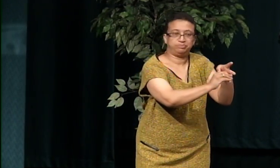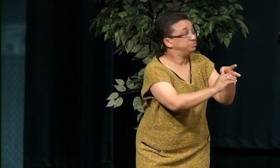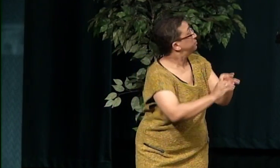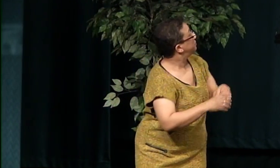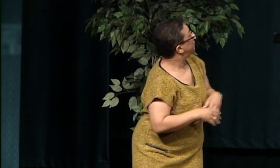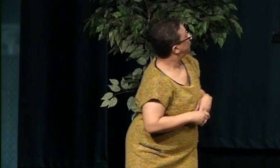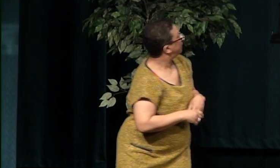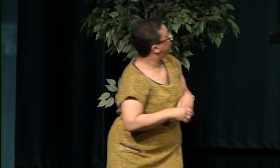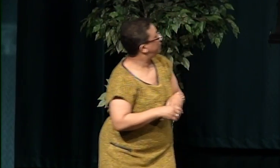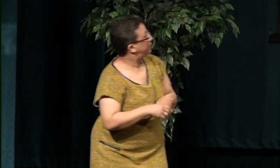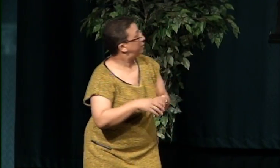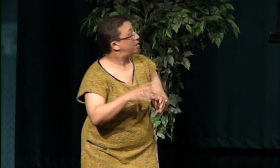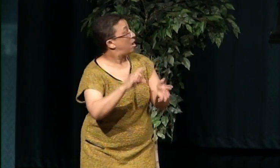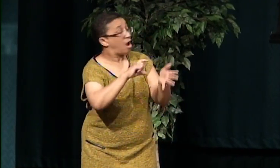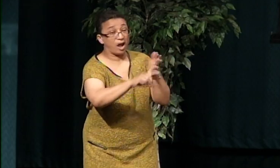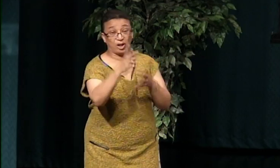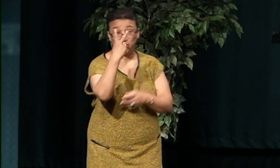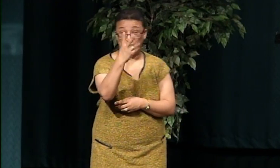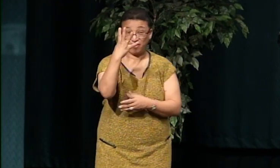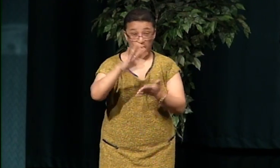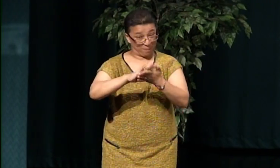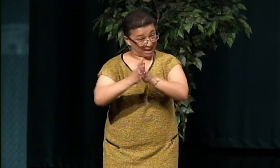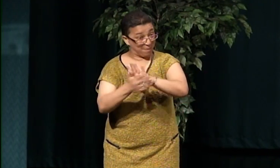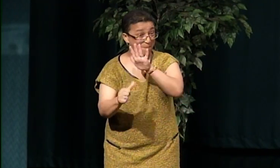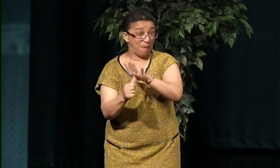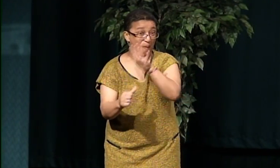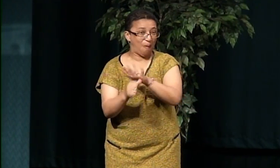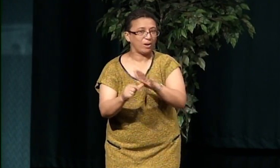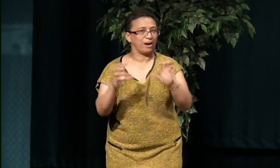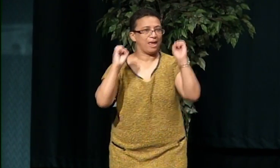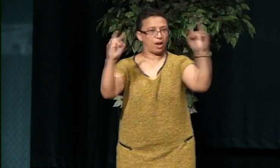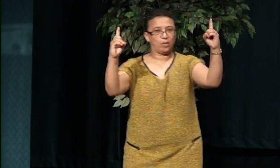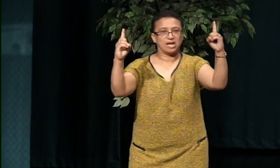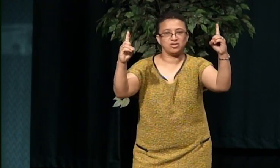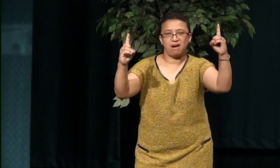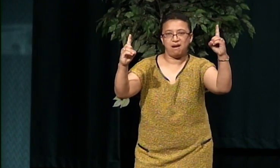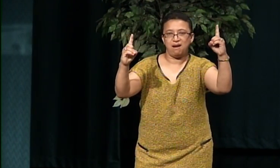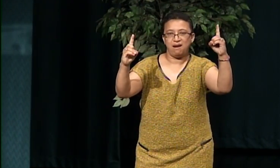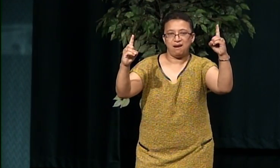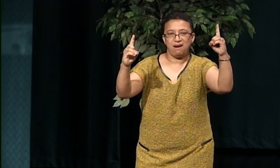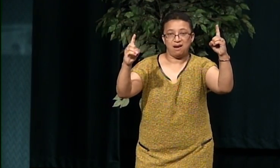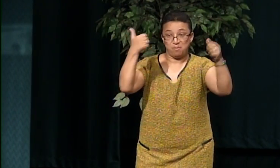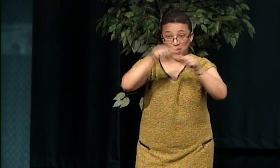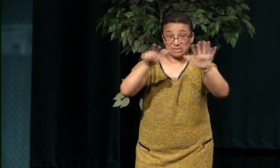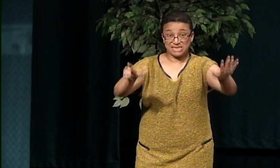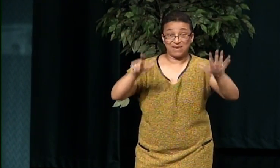Article 21, freedom of expression and opinion. Article 24, related to education,